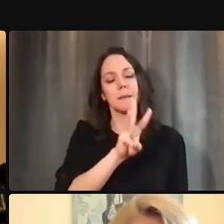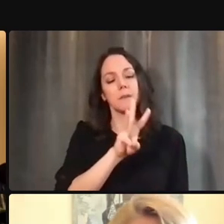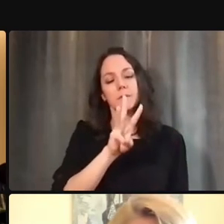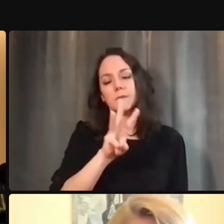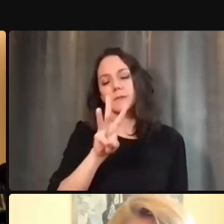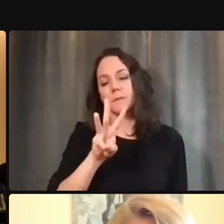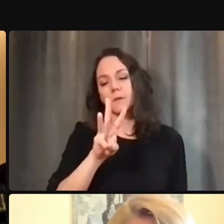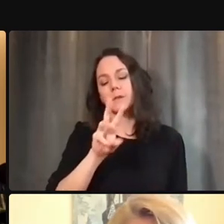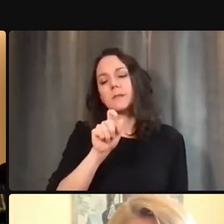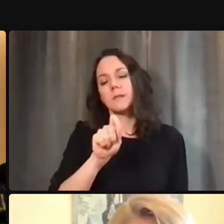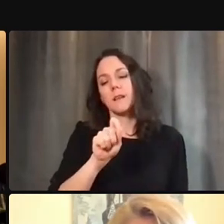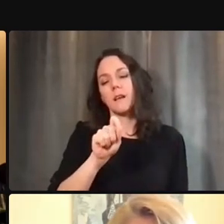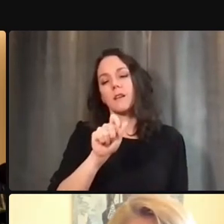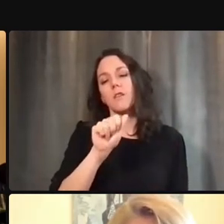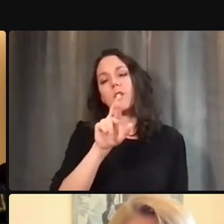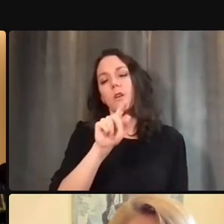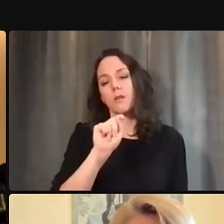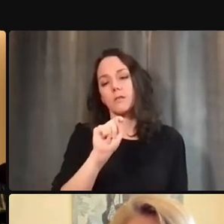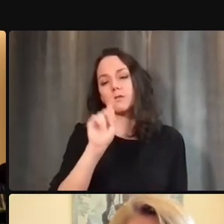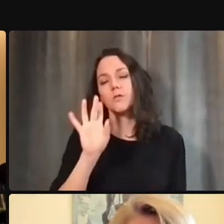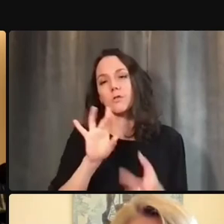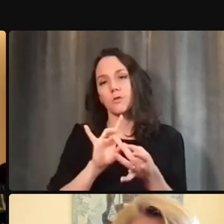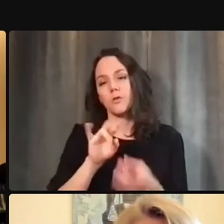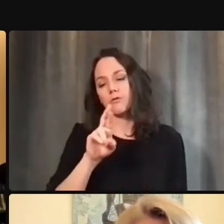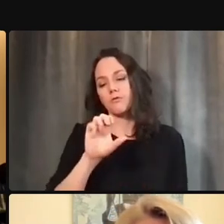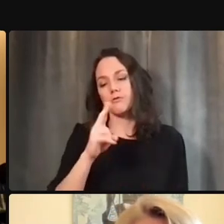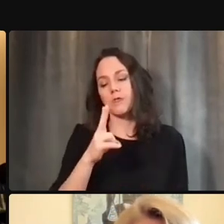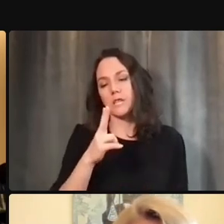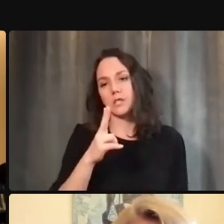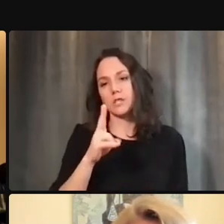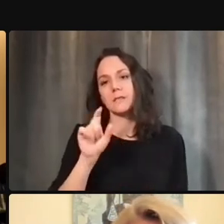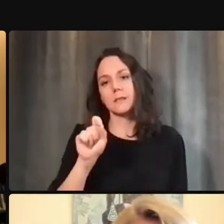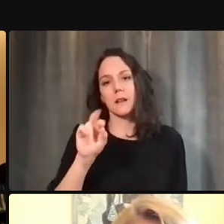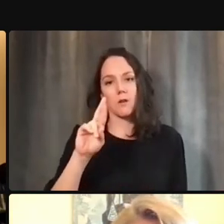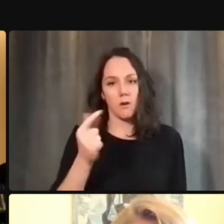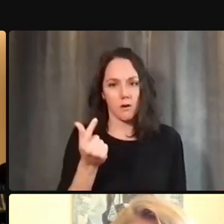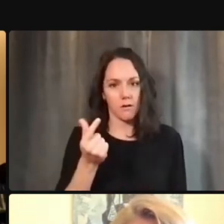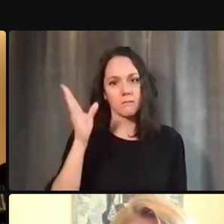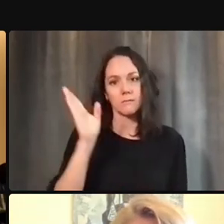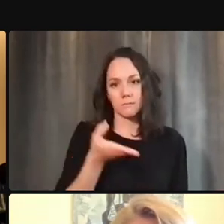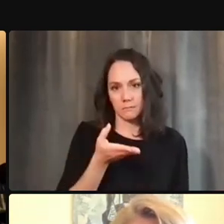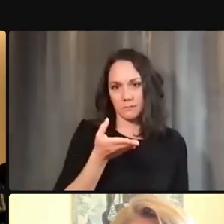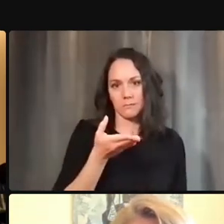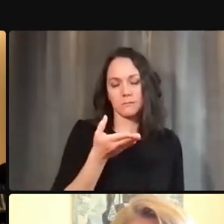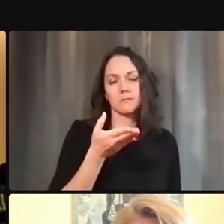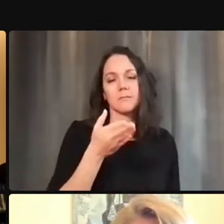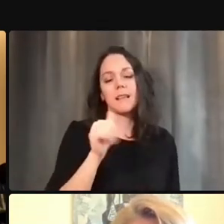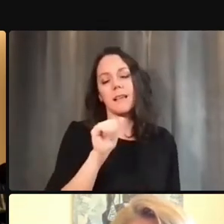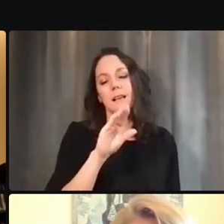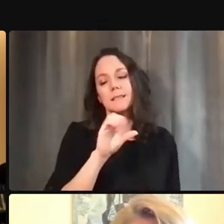Arynica.